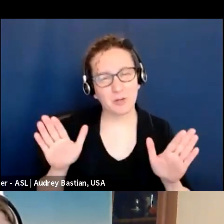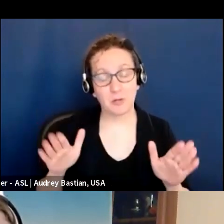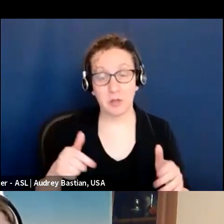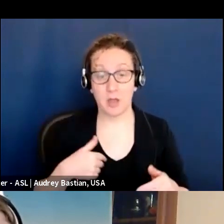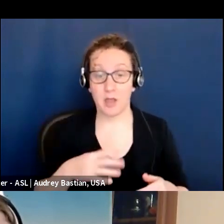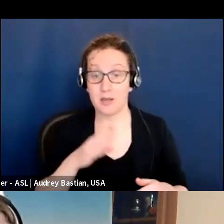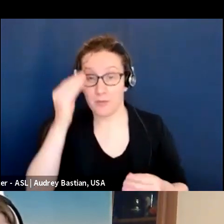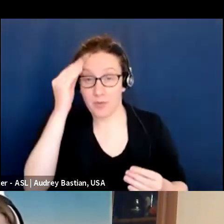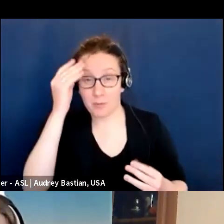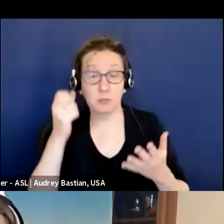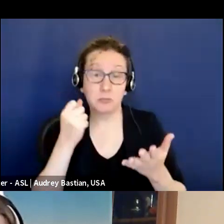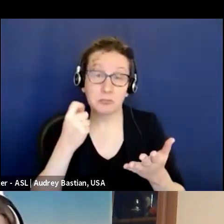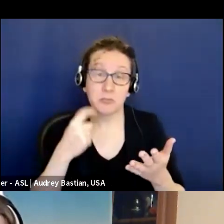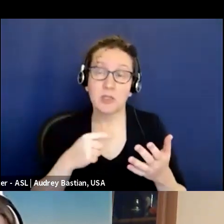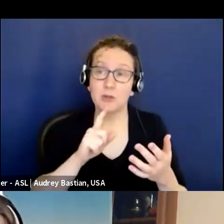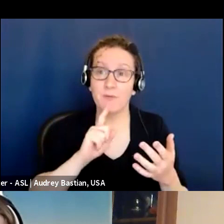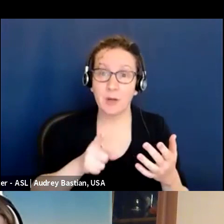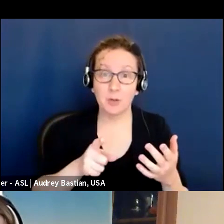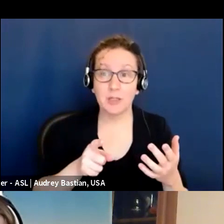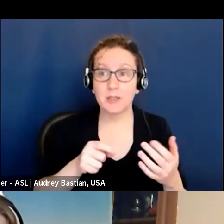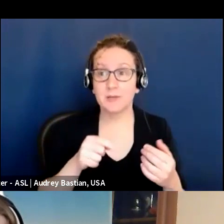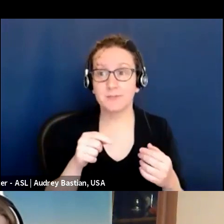It's very you know, you know, you get to